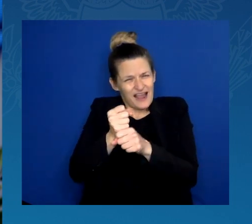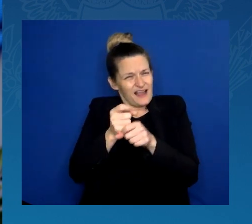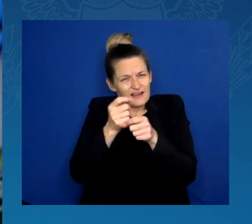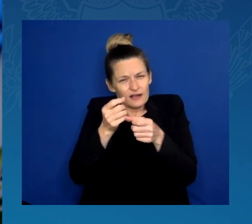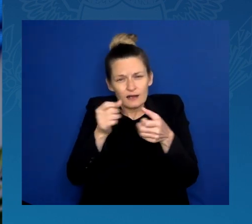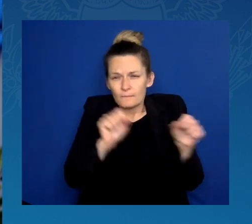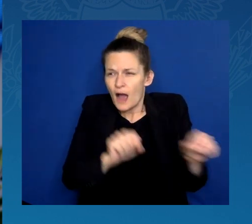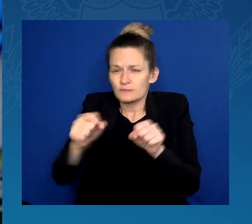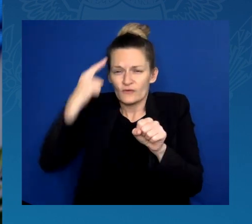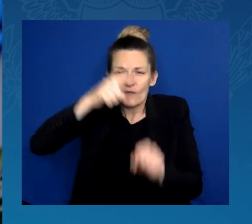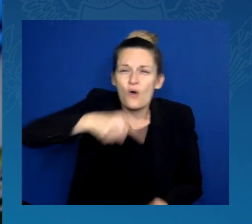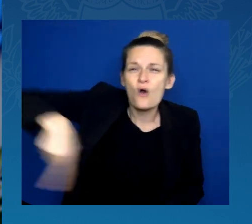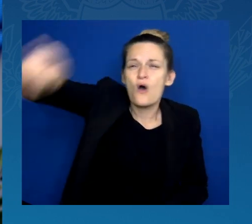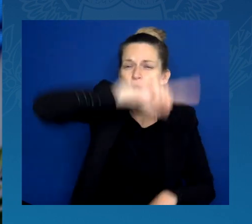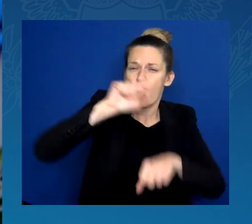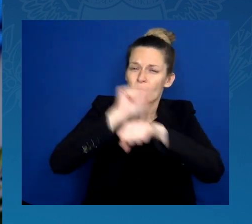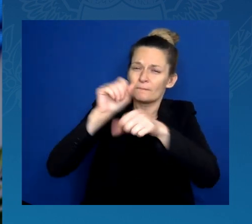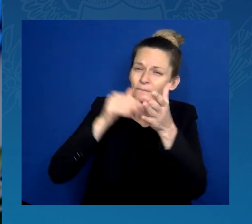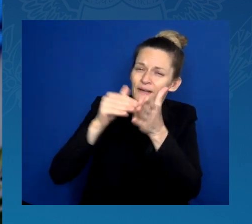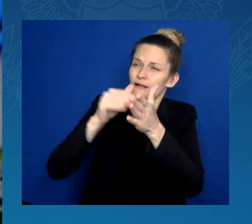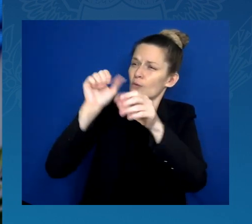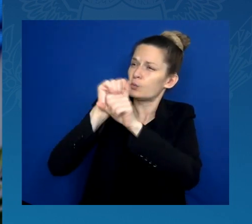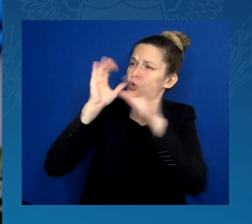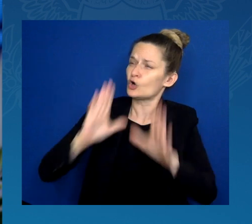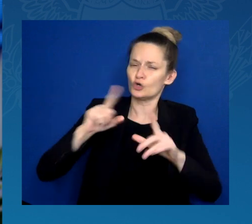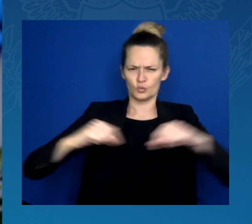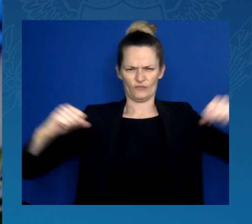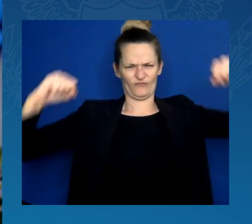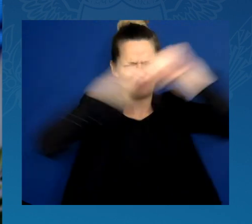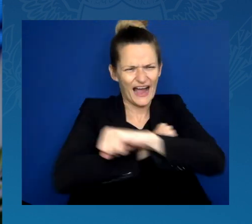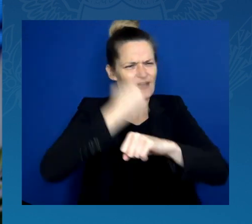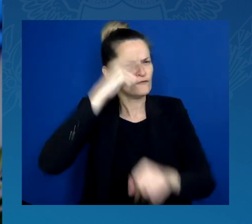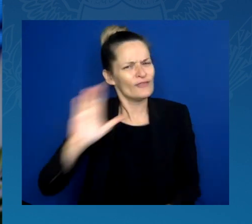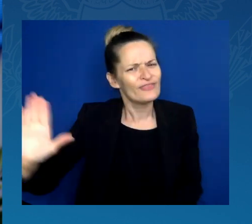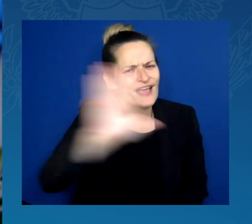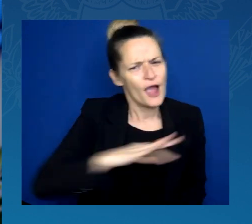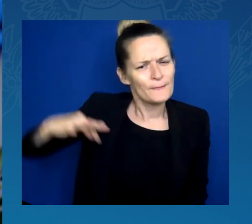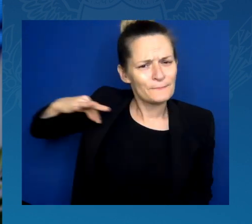such that they could buy a home, build a family, and retire with dignity.